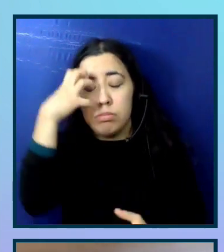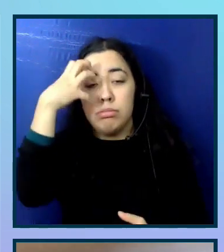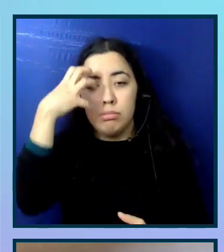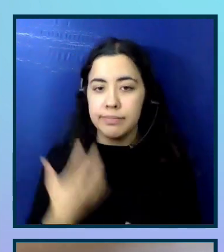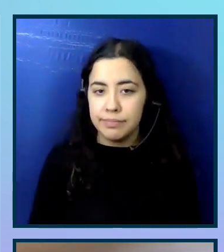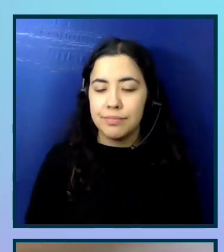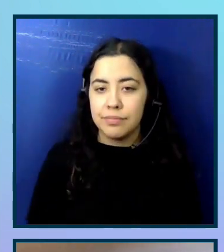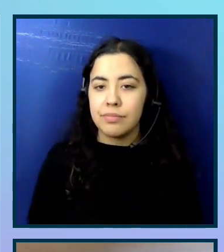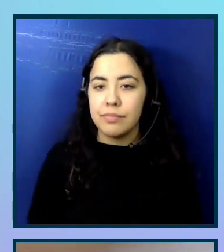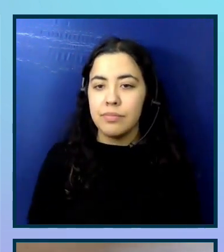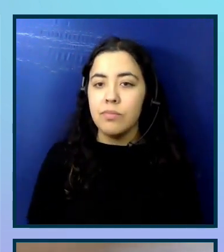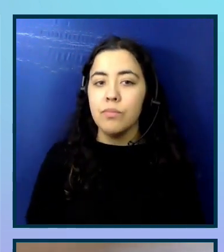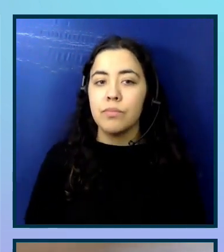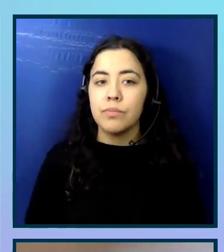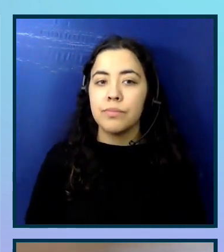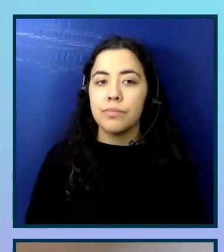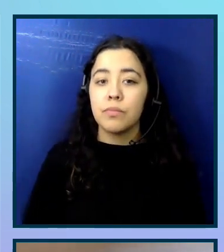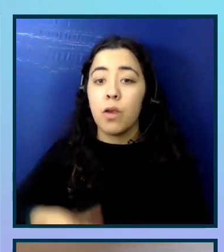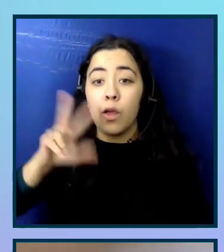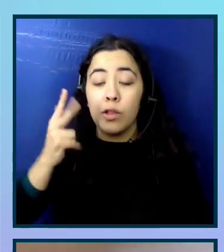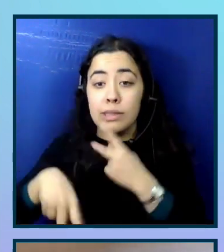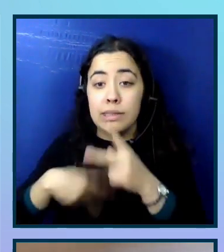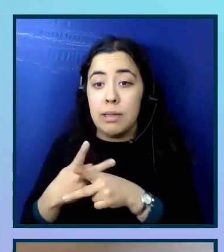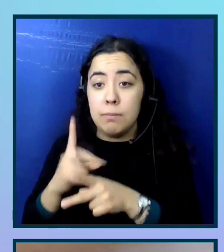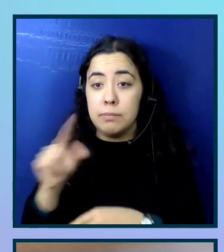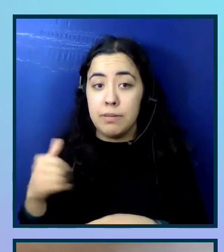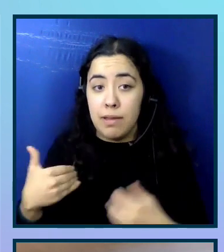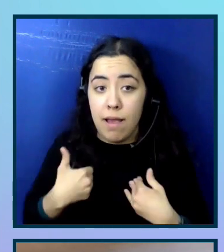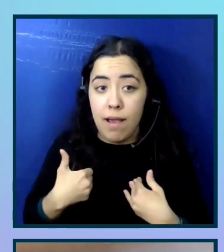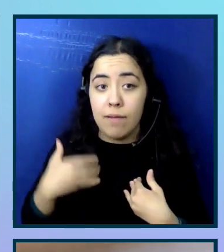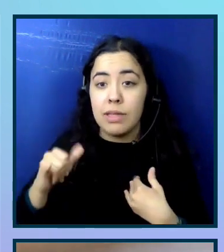And the third kind of disability is situational disabilities.